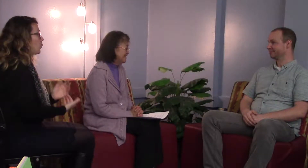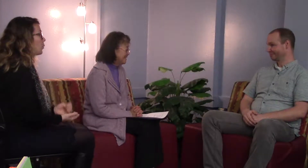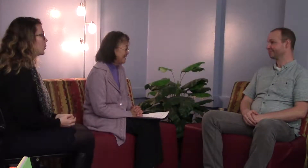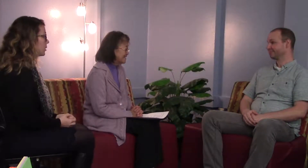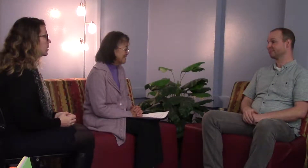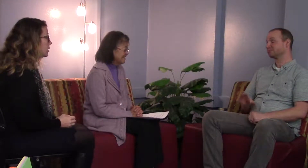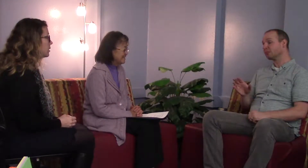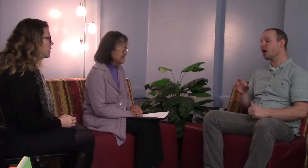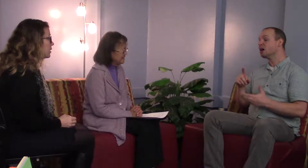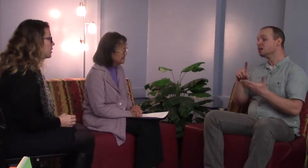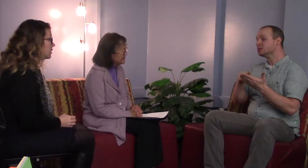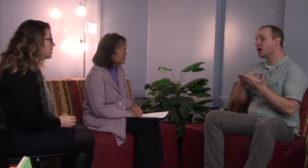Thanks.